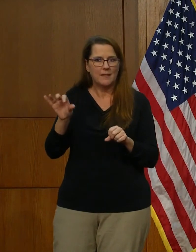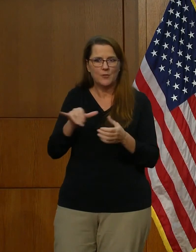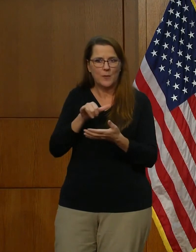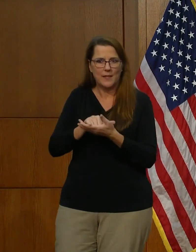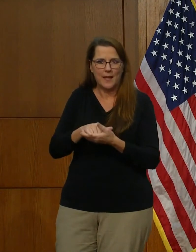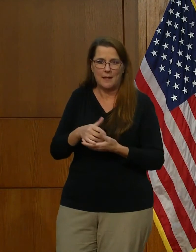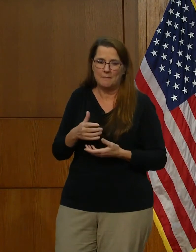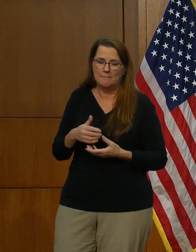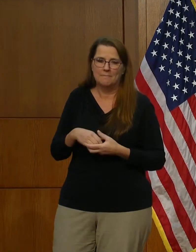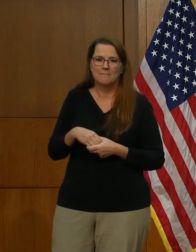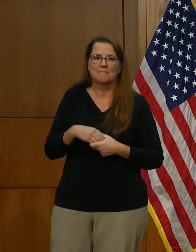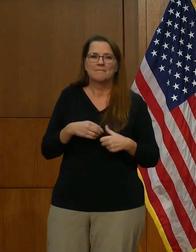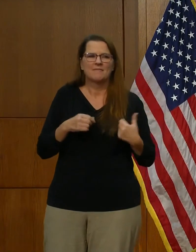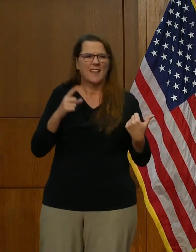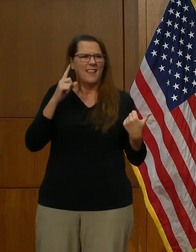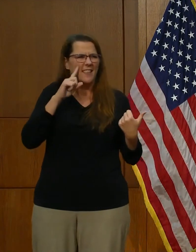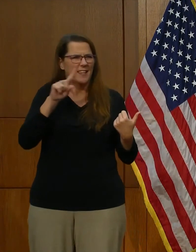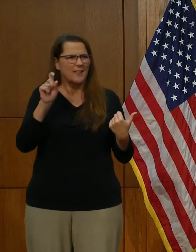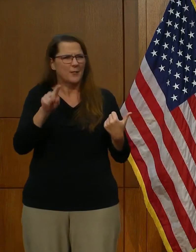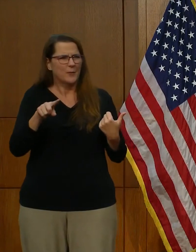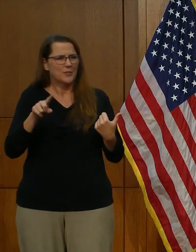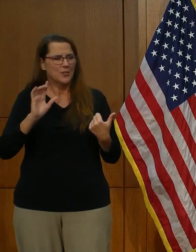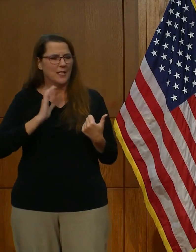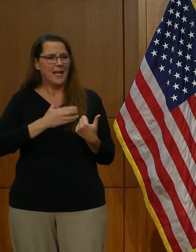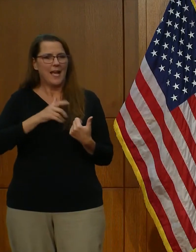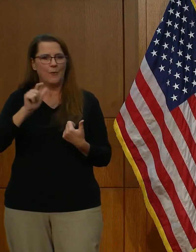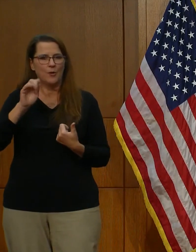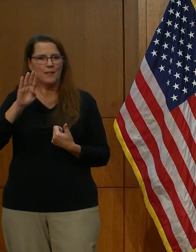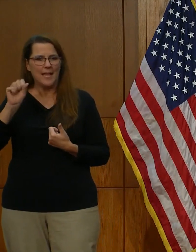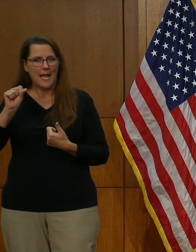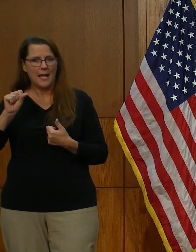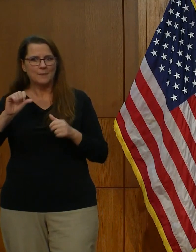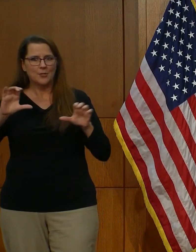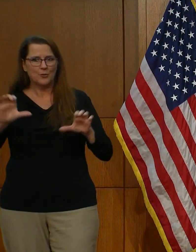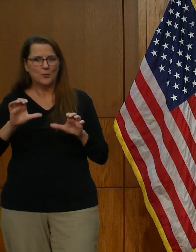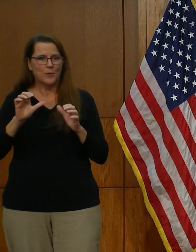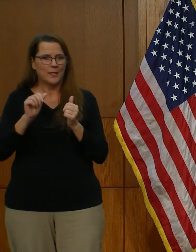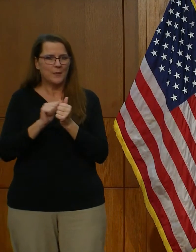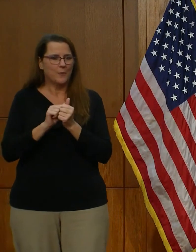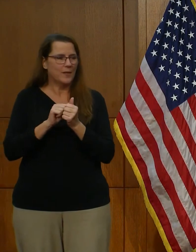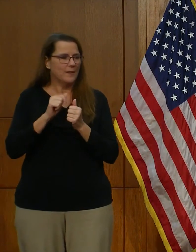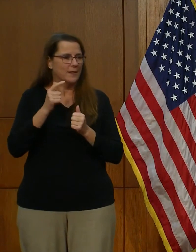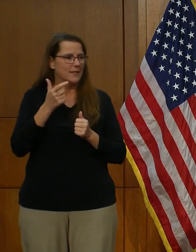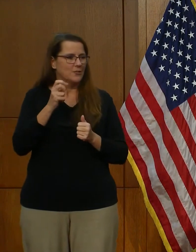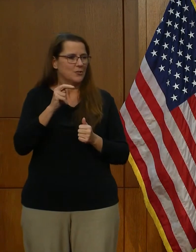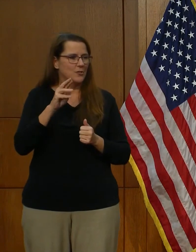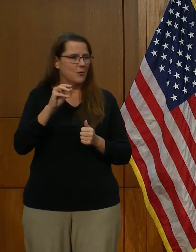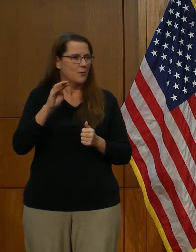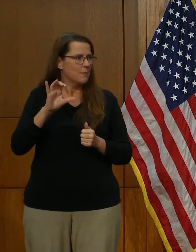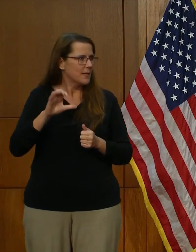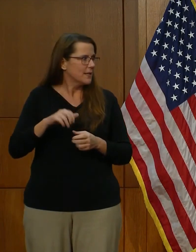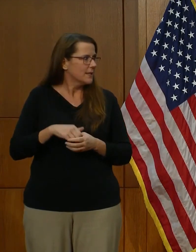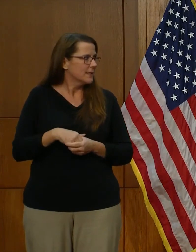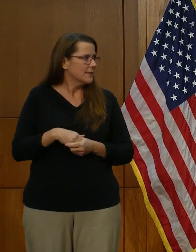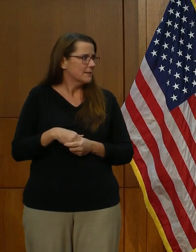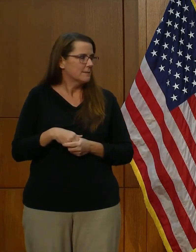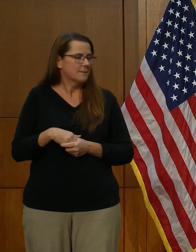VIRGINIA AND WHAT START CAPABILITY OF DOING THAT. YEAH, I THINK THE QUESTION WAS WHAT